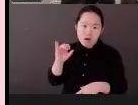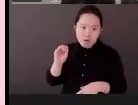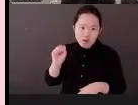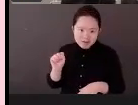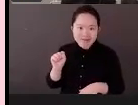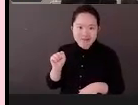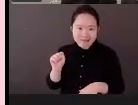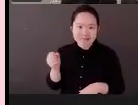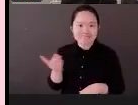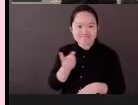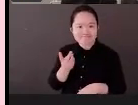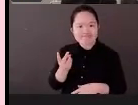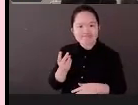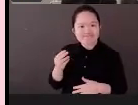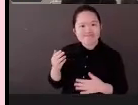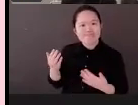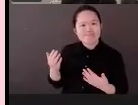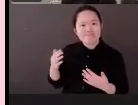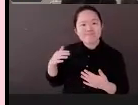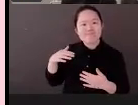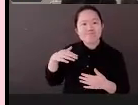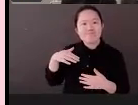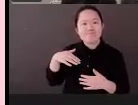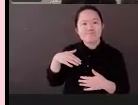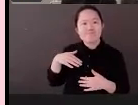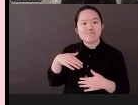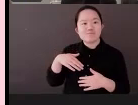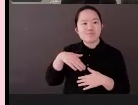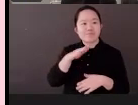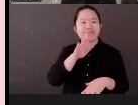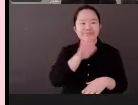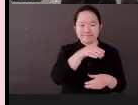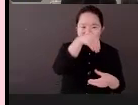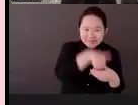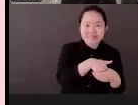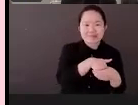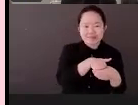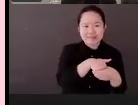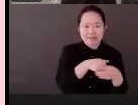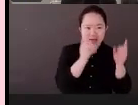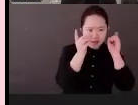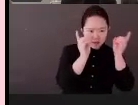frameworks like React native or Flutter and one of the newest ones, that is